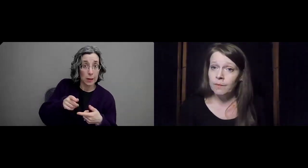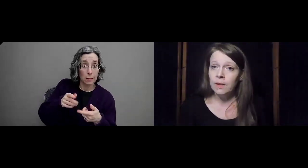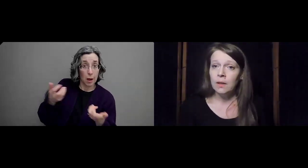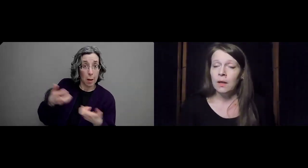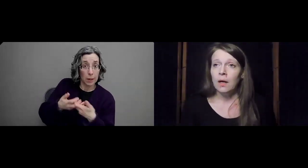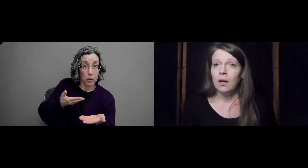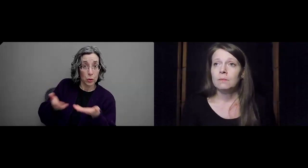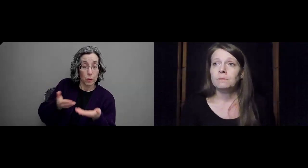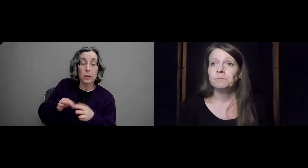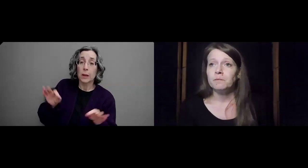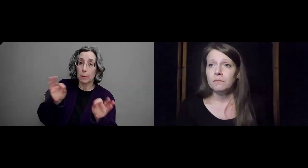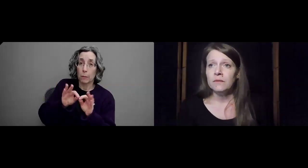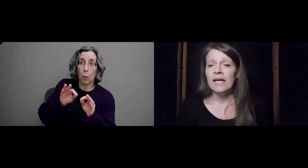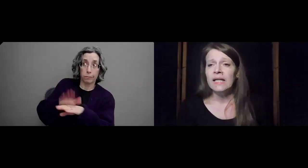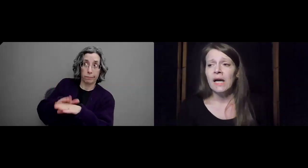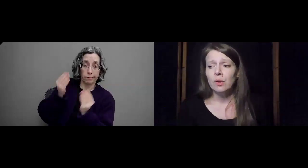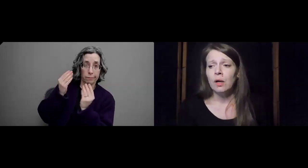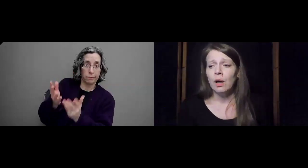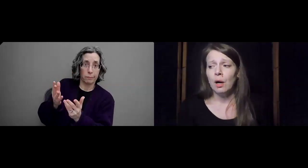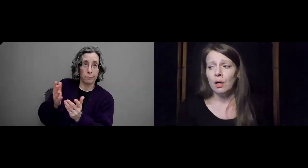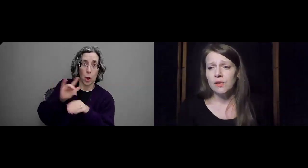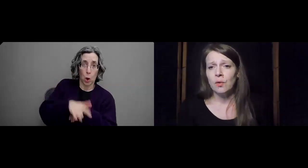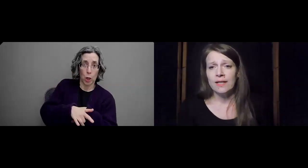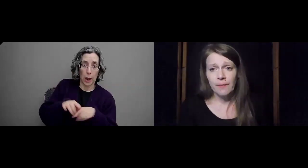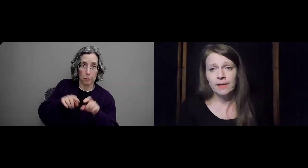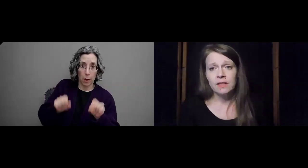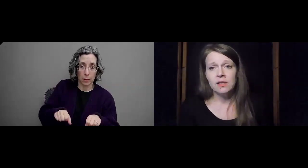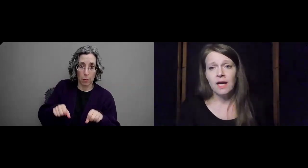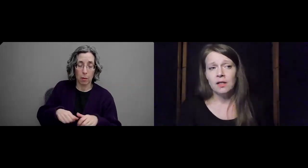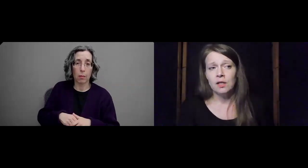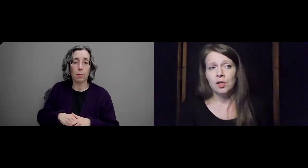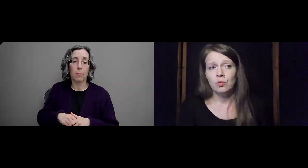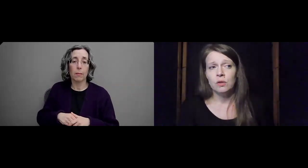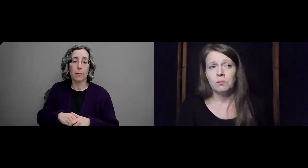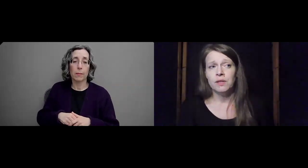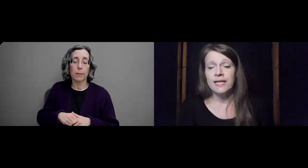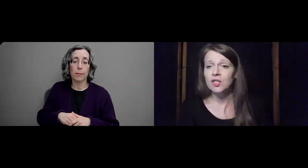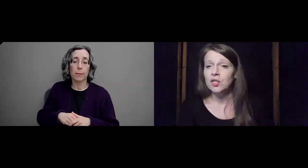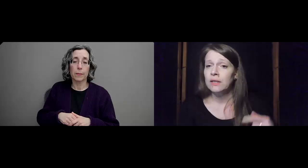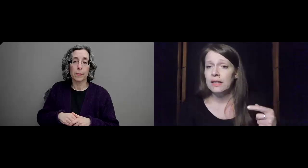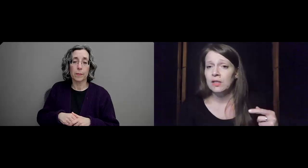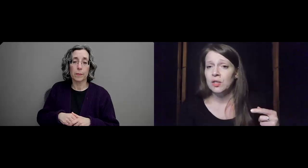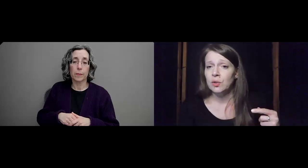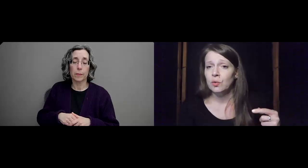accommodations, you make those needs known as soon as possible.